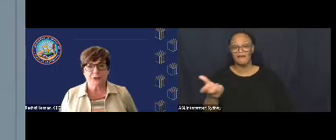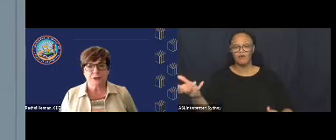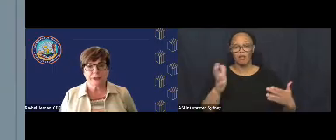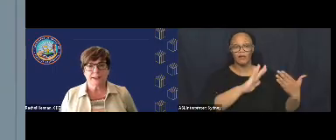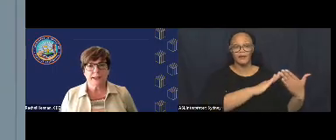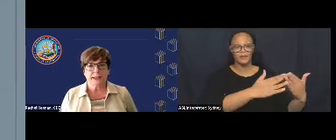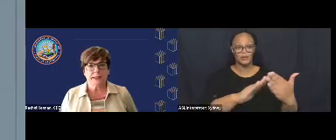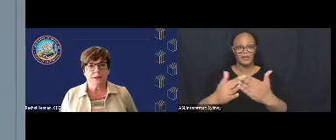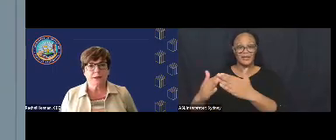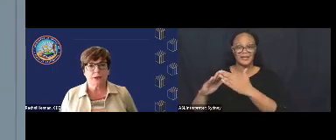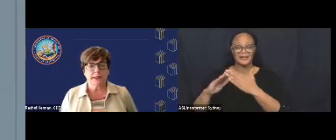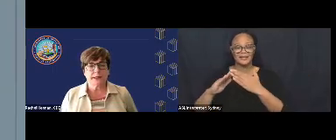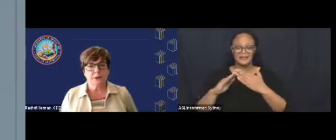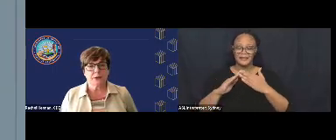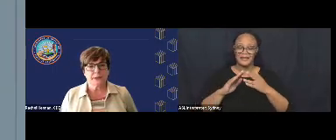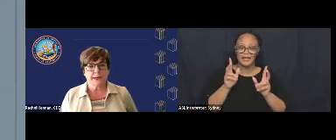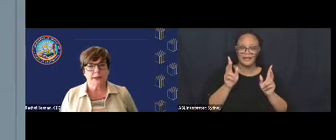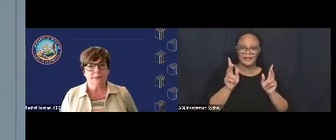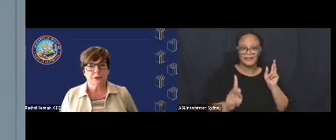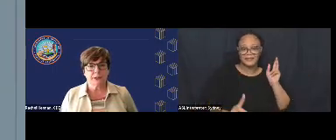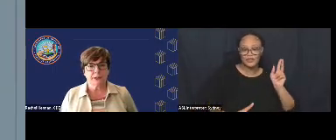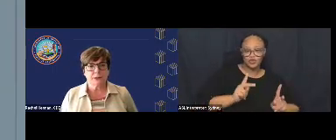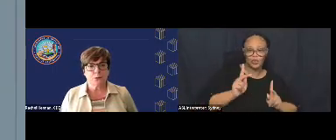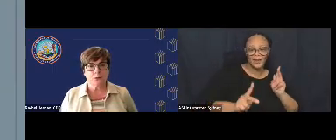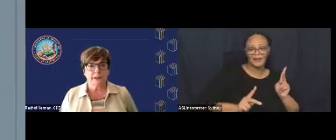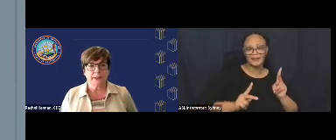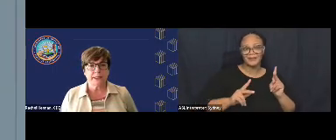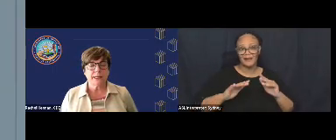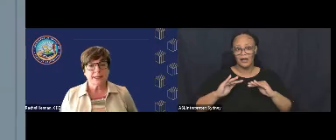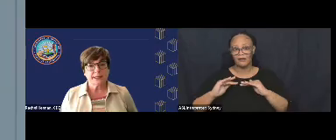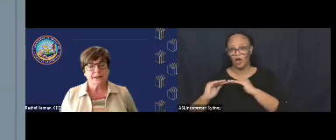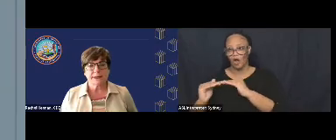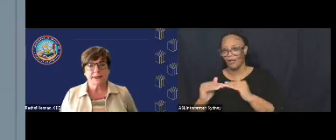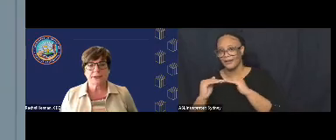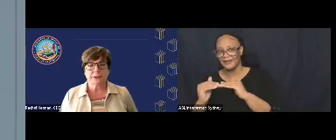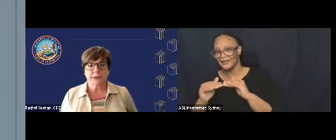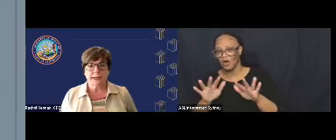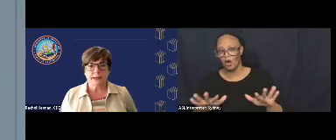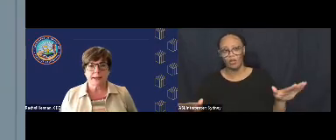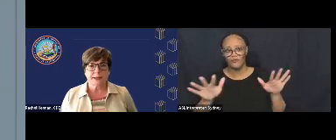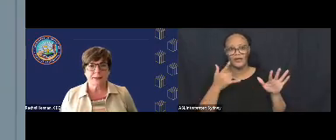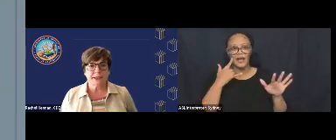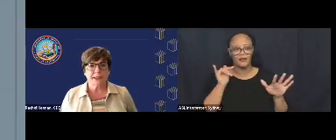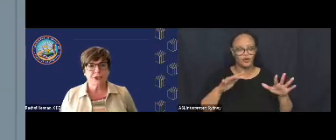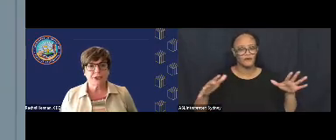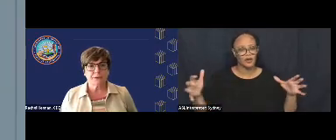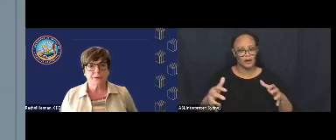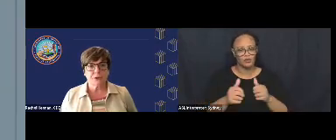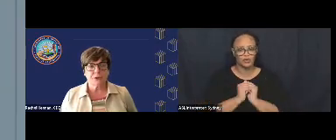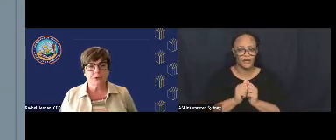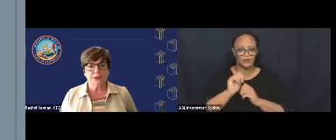constituents, and colleagues across California as we set the standard and expectations for students